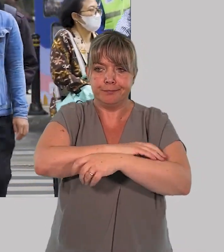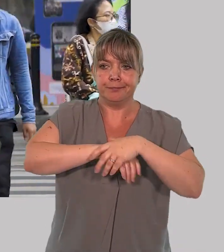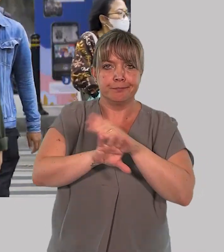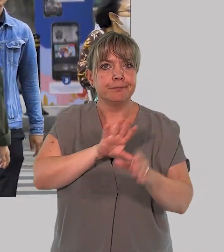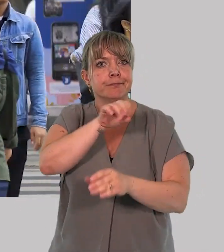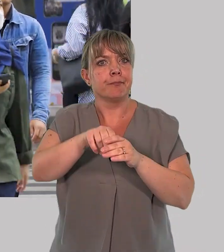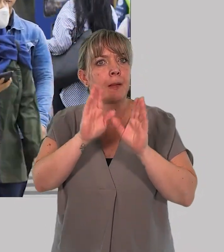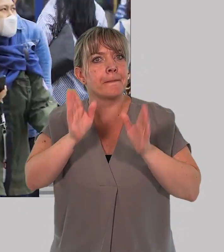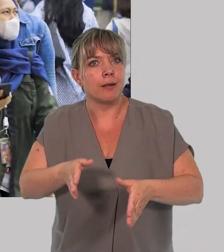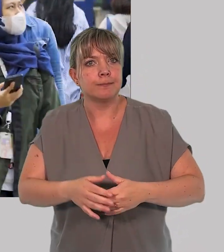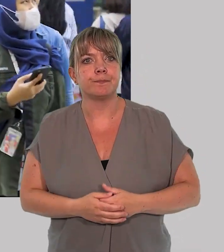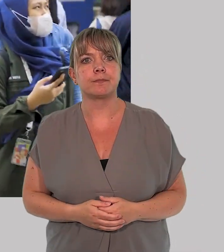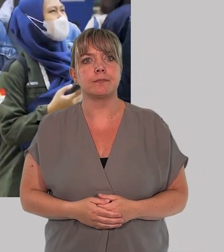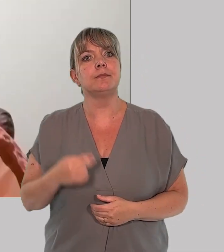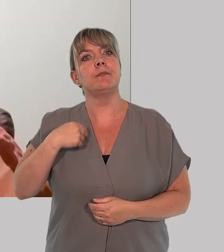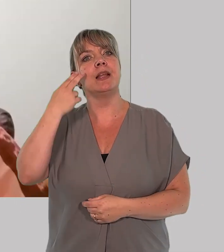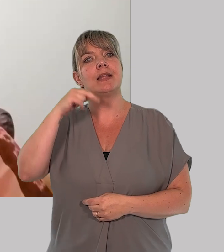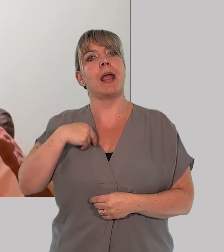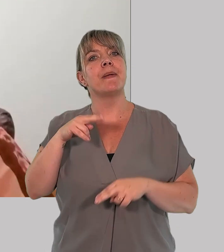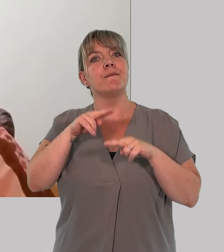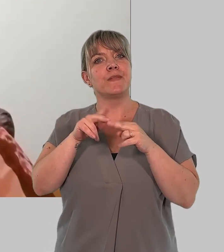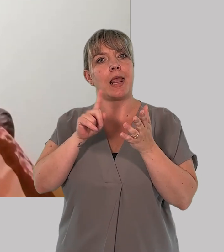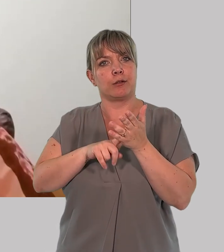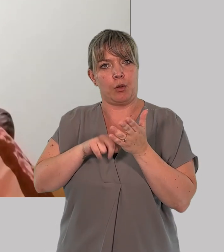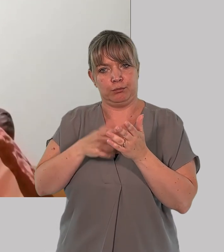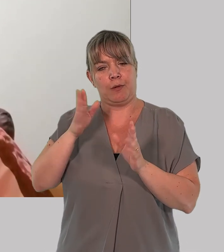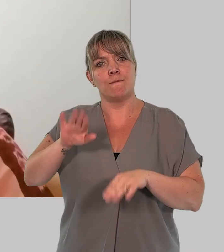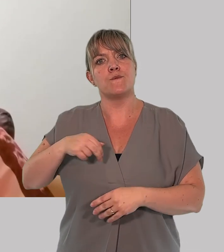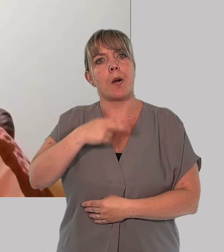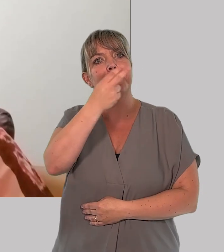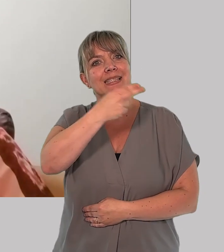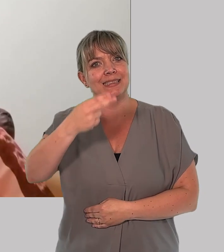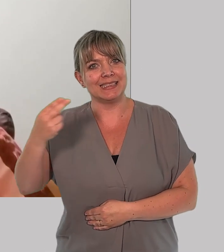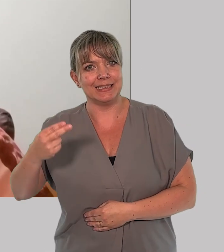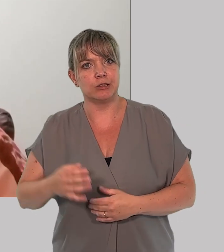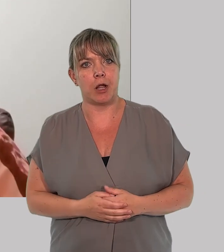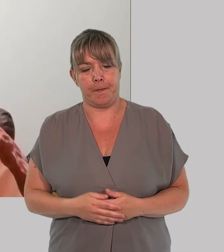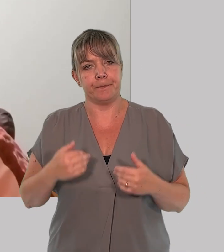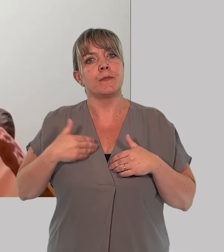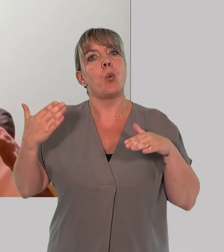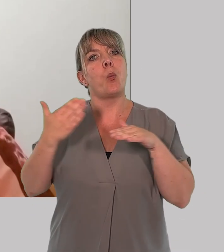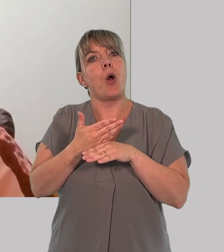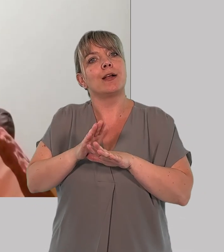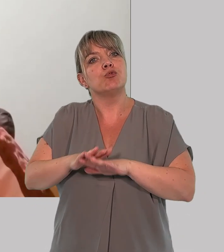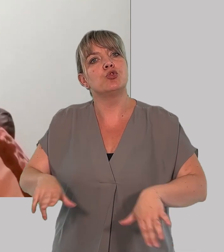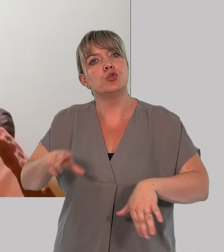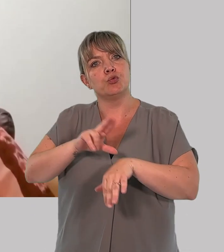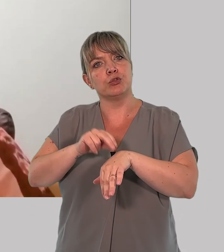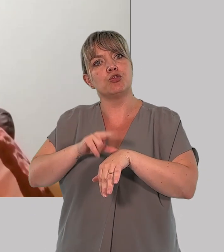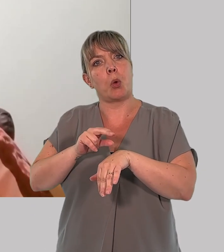majoring in ICU in Harapan Kita National Women and Children Health Center, Jakarta.